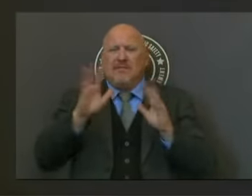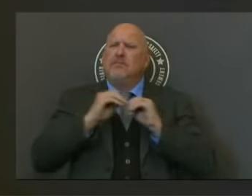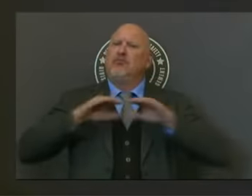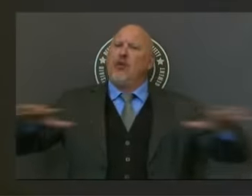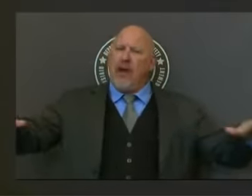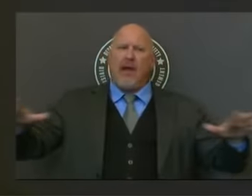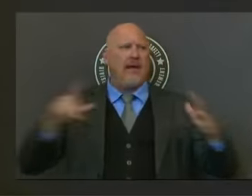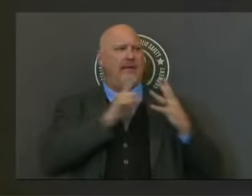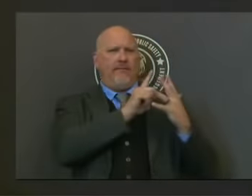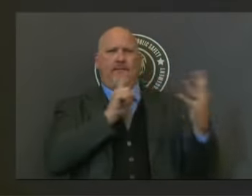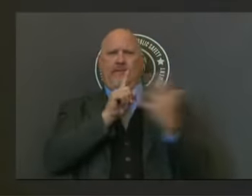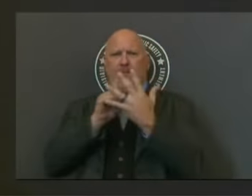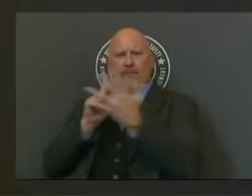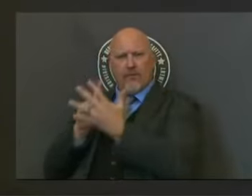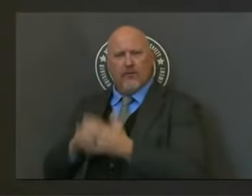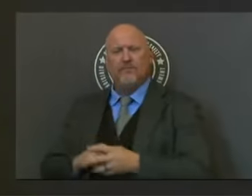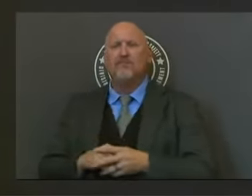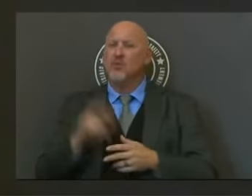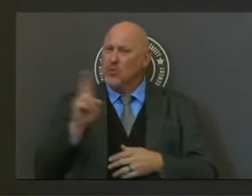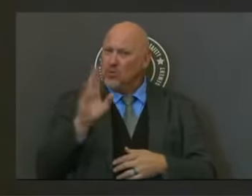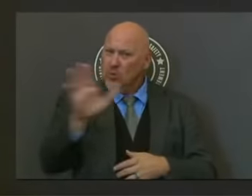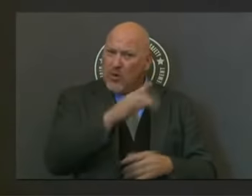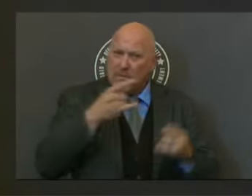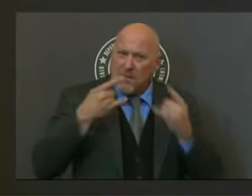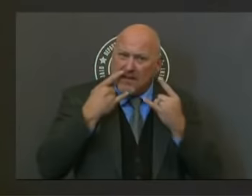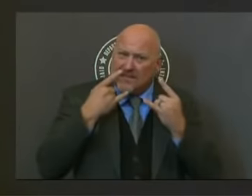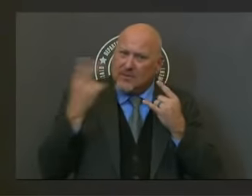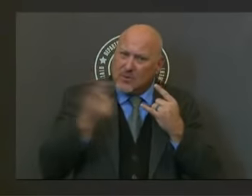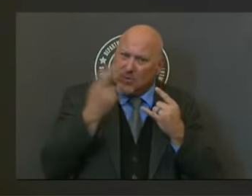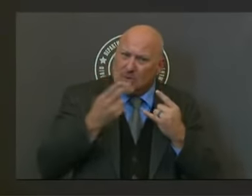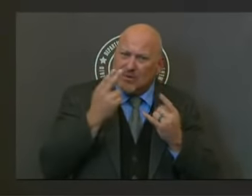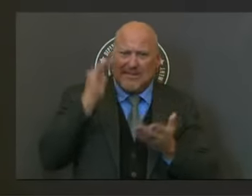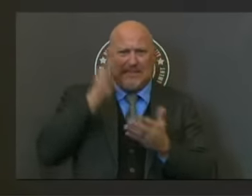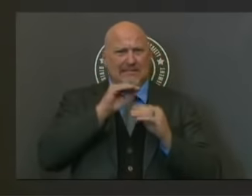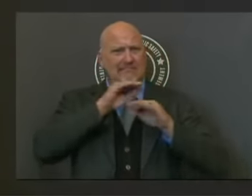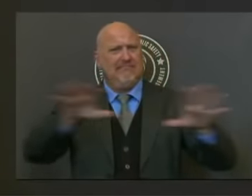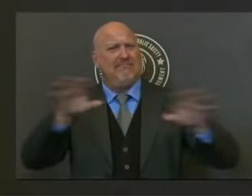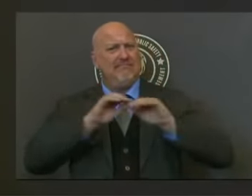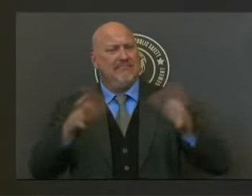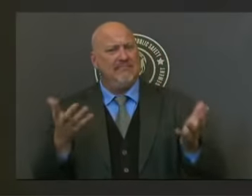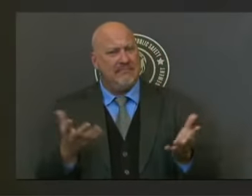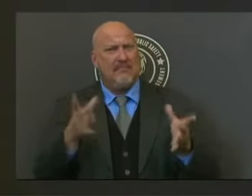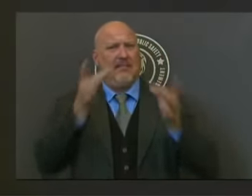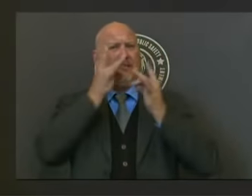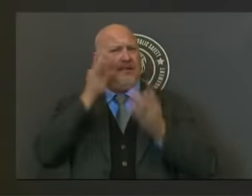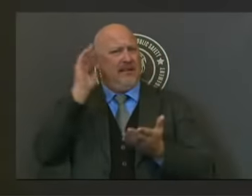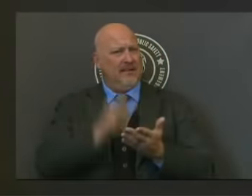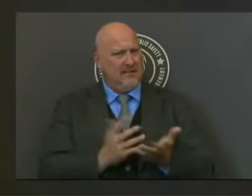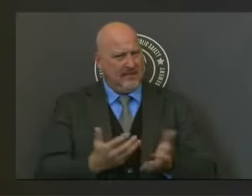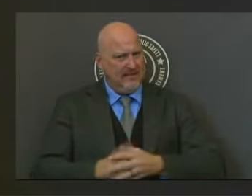should be worn a mask all those things work together to minimize